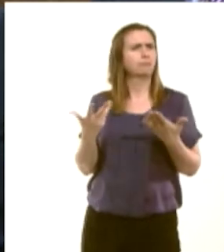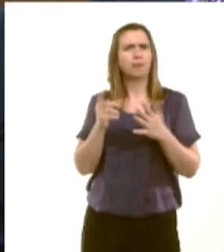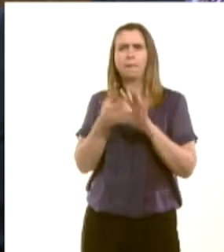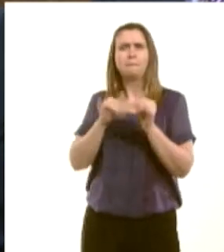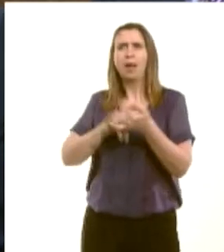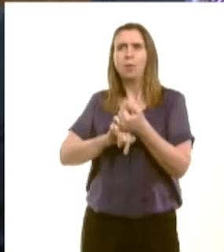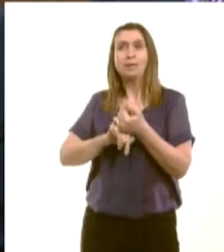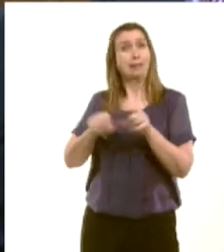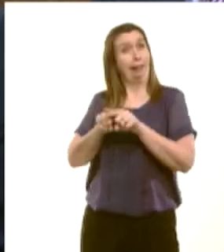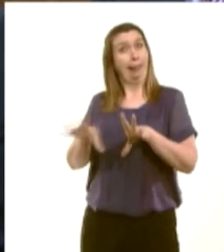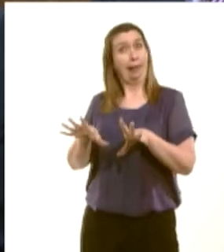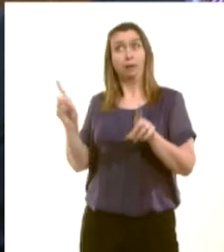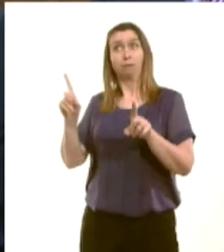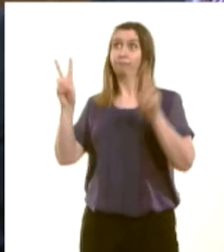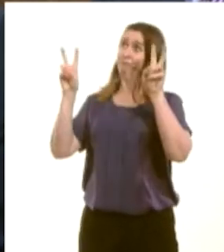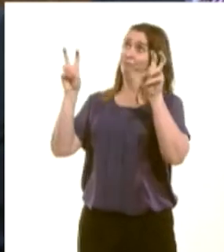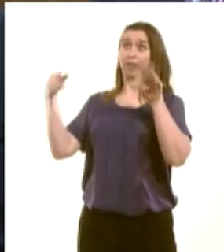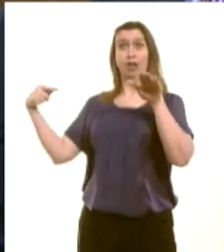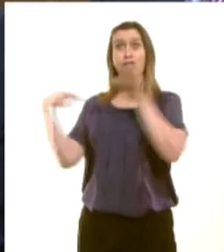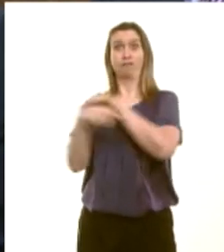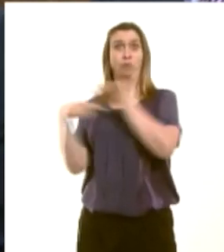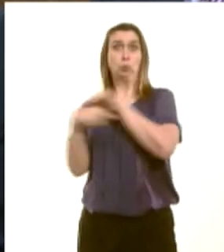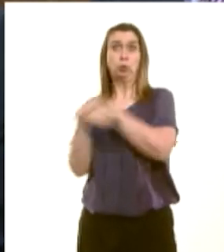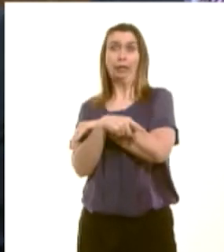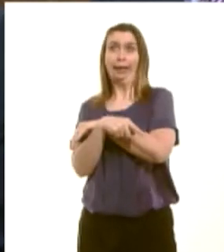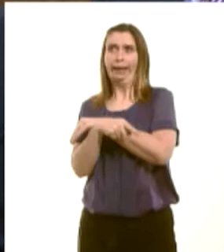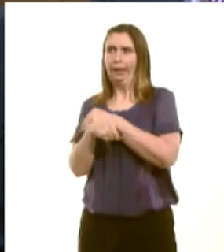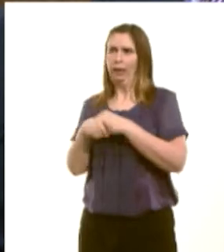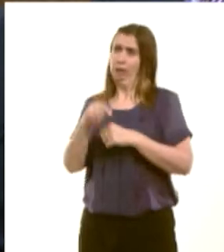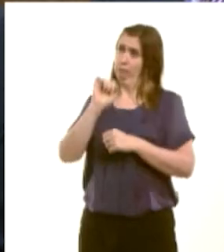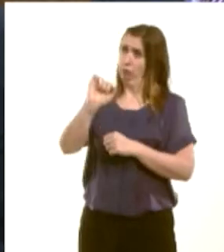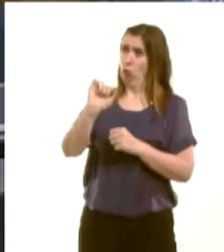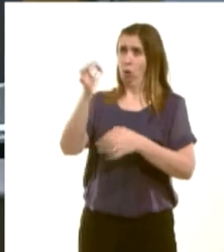word that has been used, of course, unfortunately, by a member of his party in London.